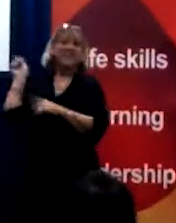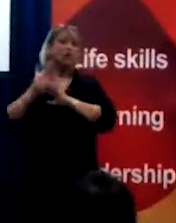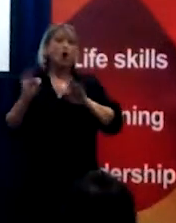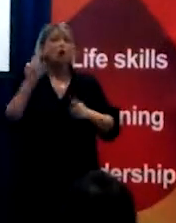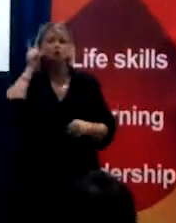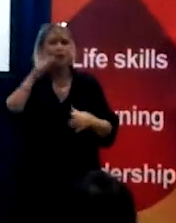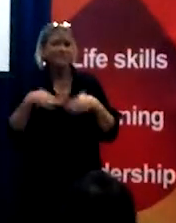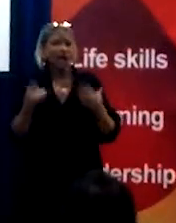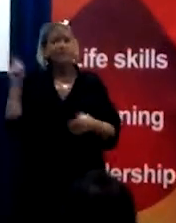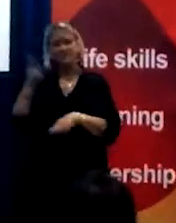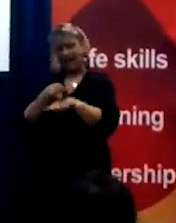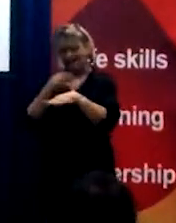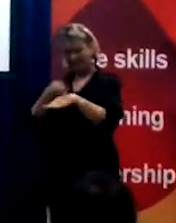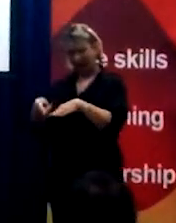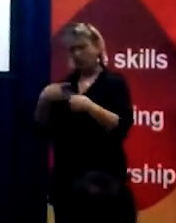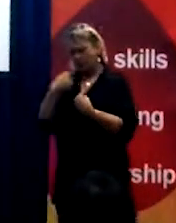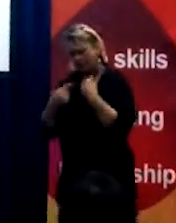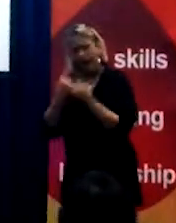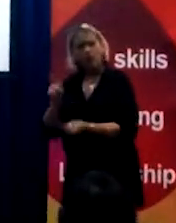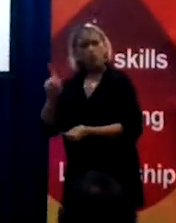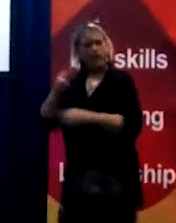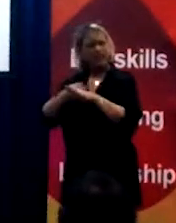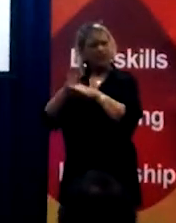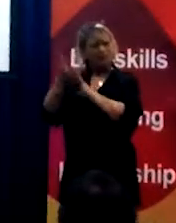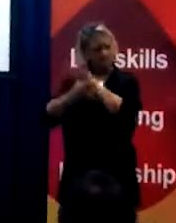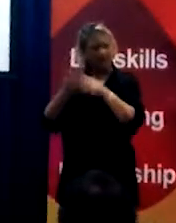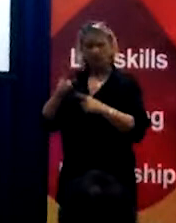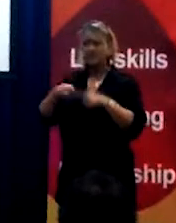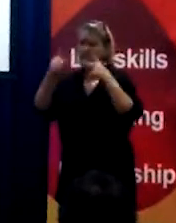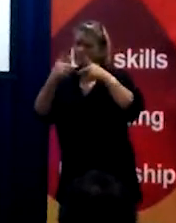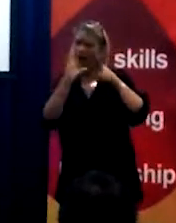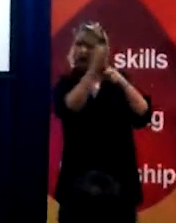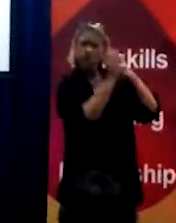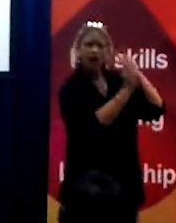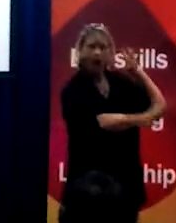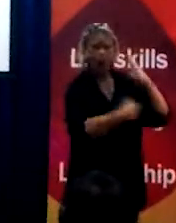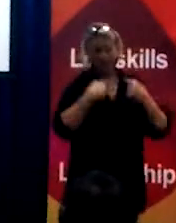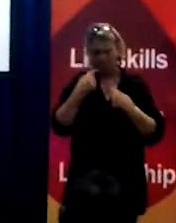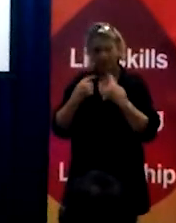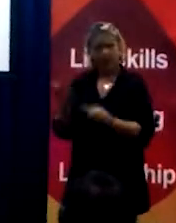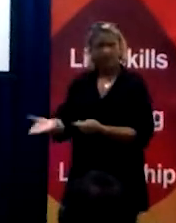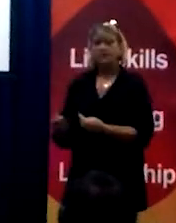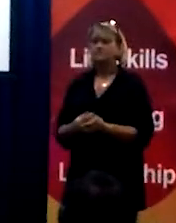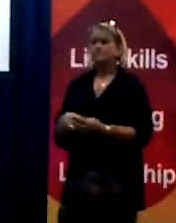We expect them to understand. And we expect them to understand different cultures. We expect them to enjoy learning.